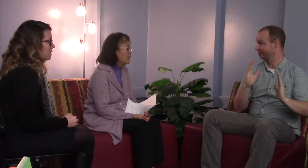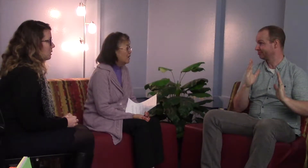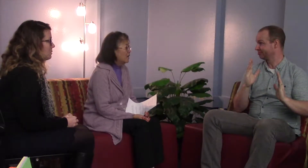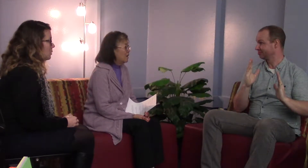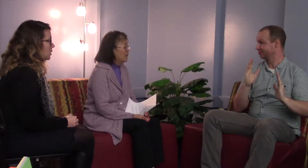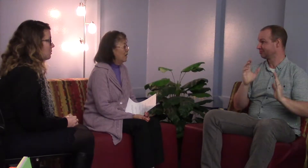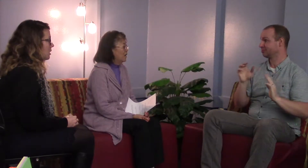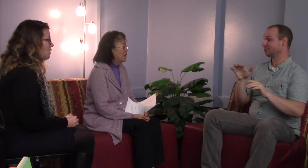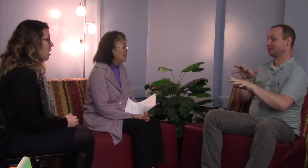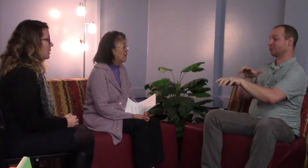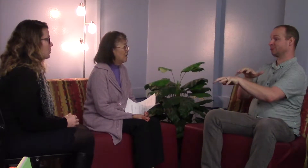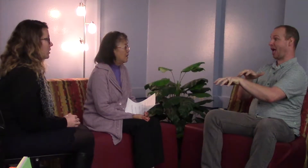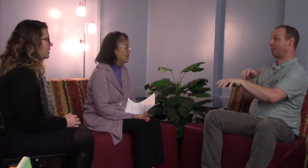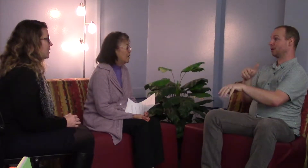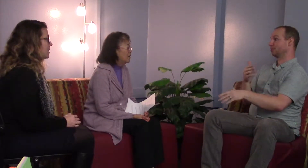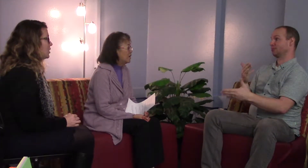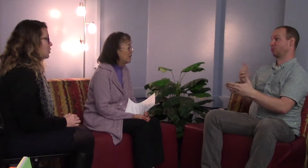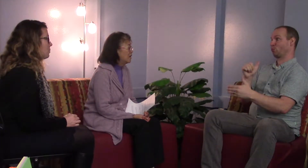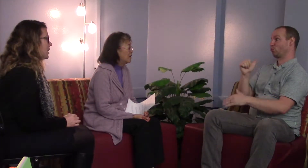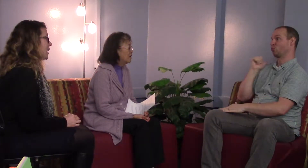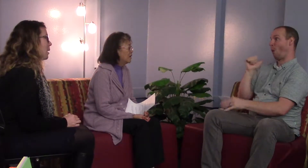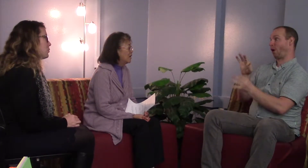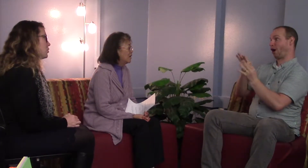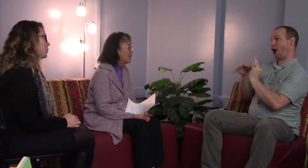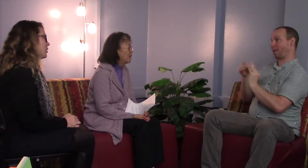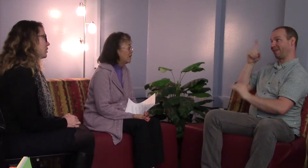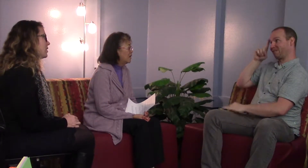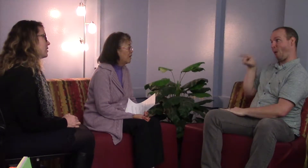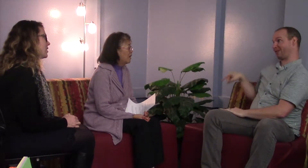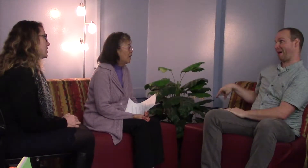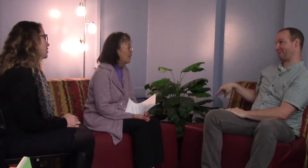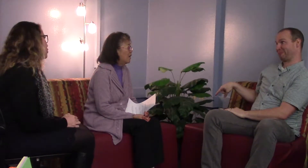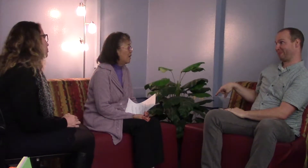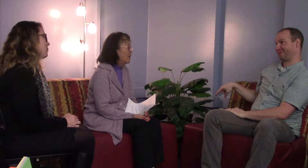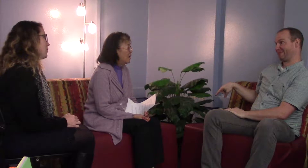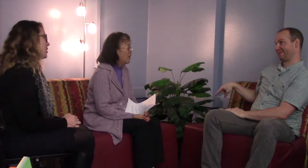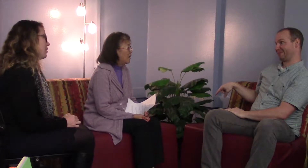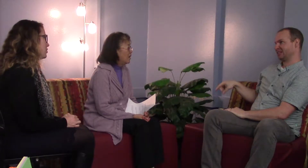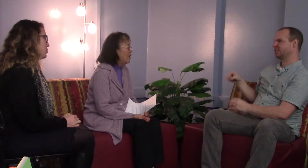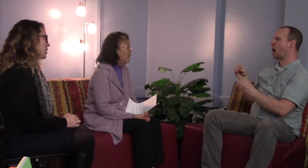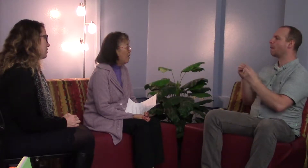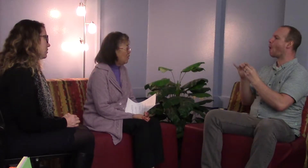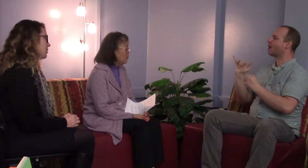Sometimes they want to make a comment directly to the teacher, but the captioner doesn't interpret for the Deaf student.